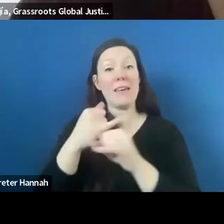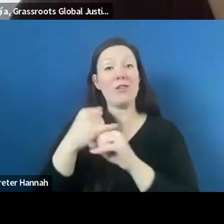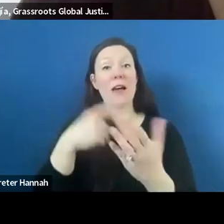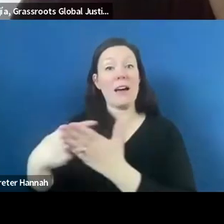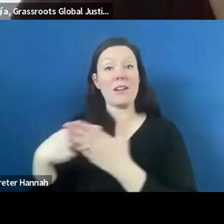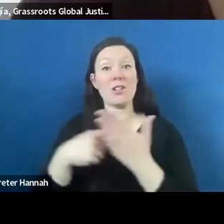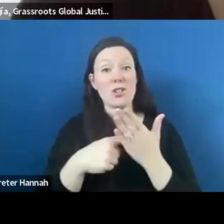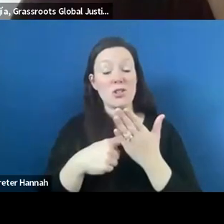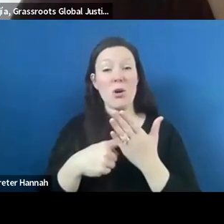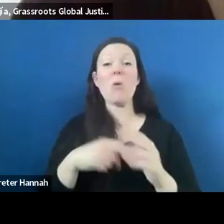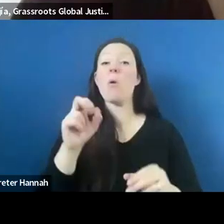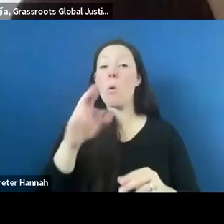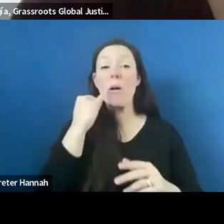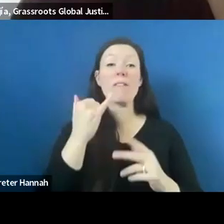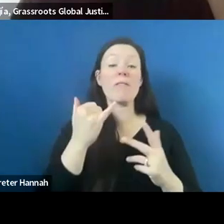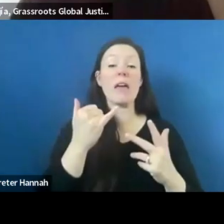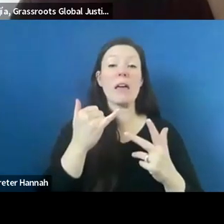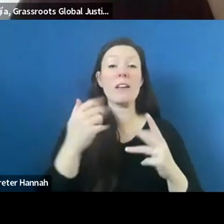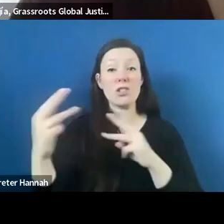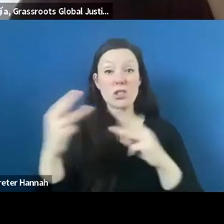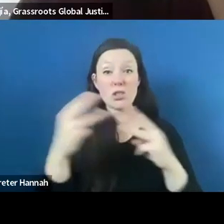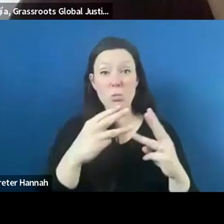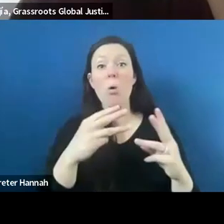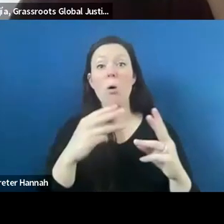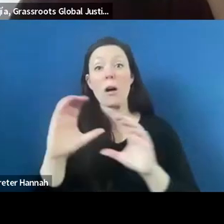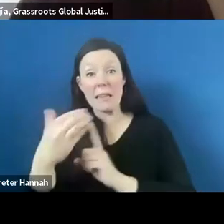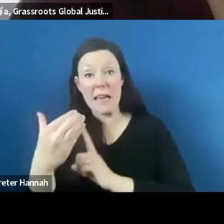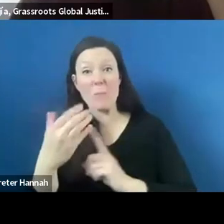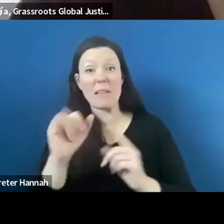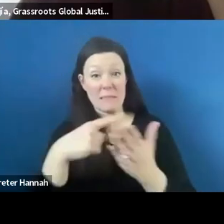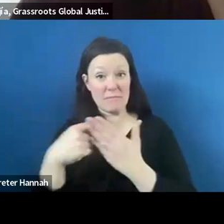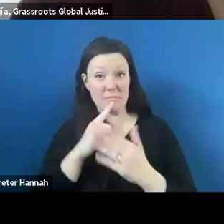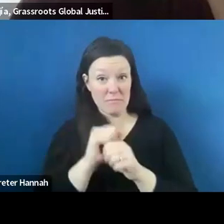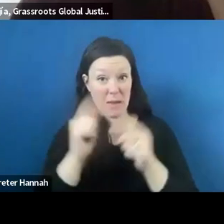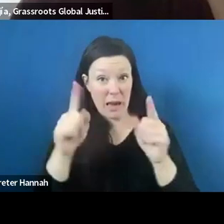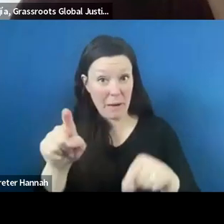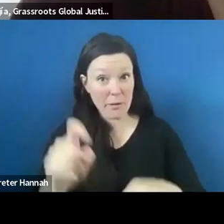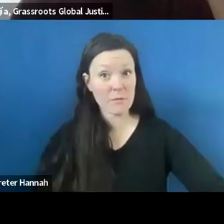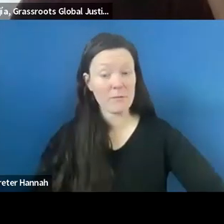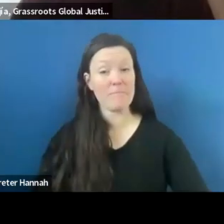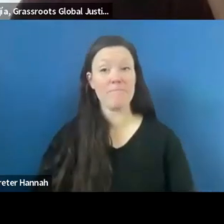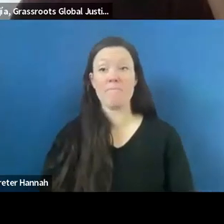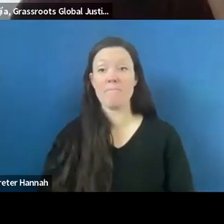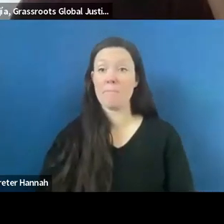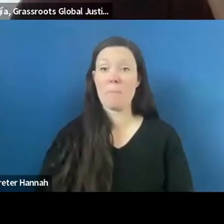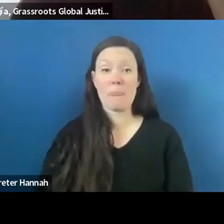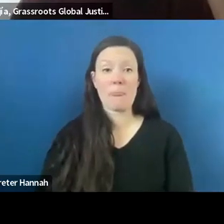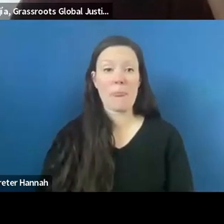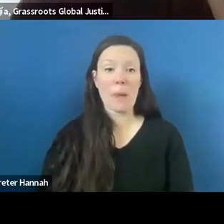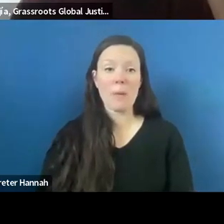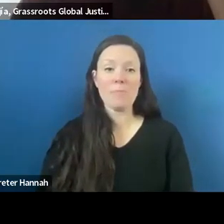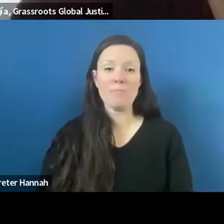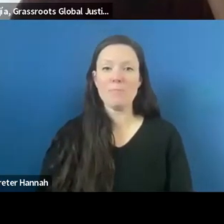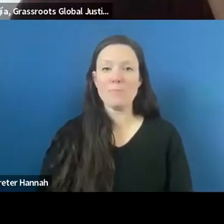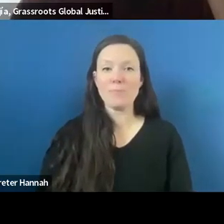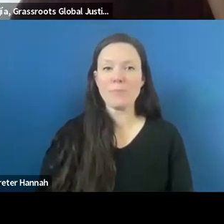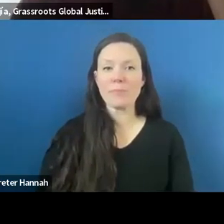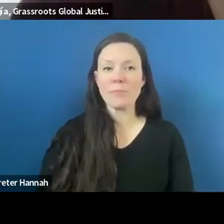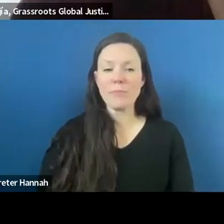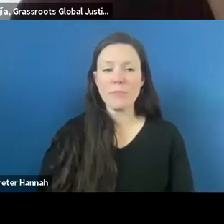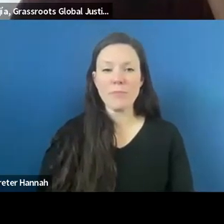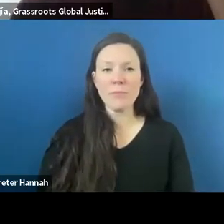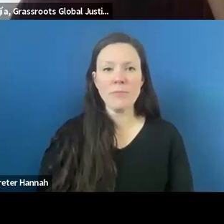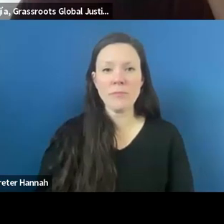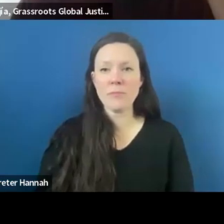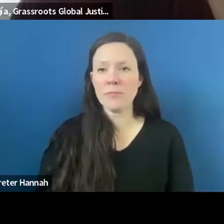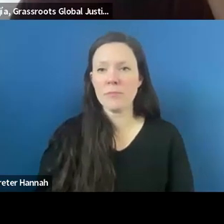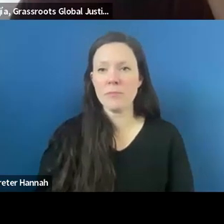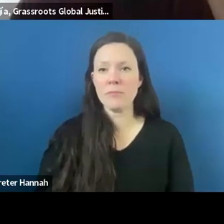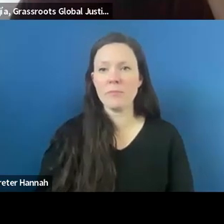there really is in international climate negotiations.